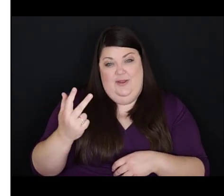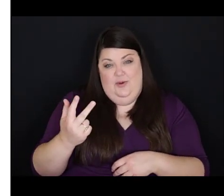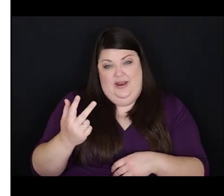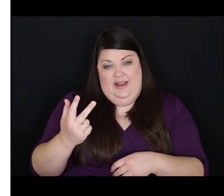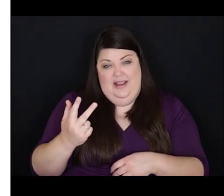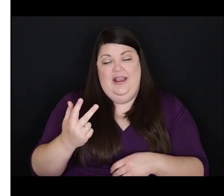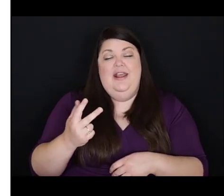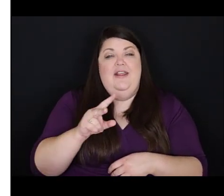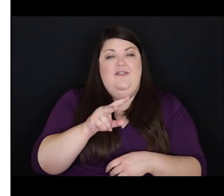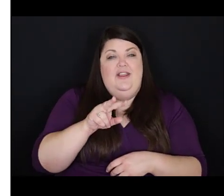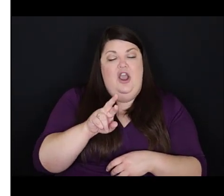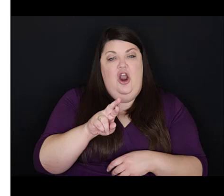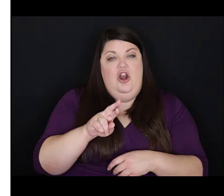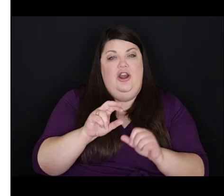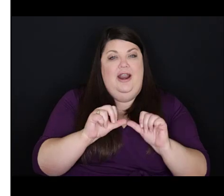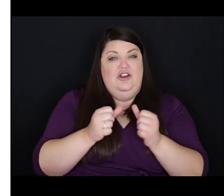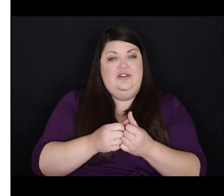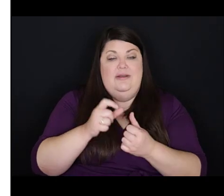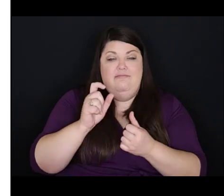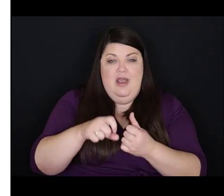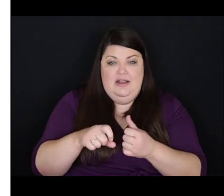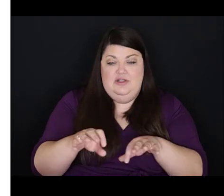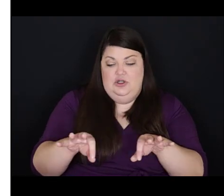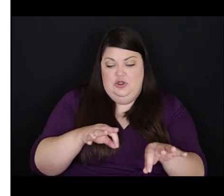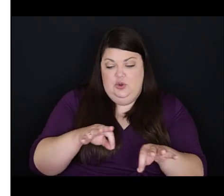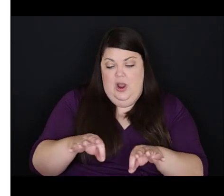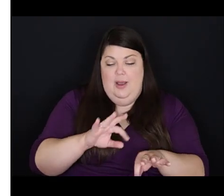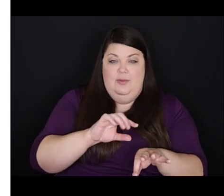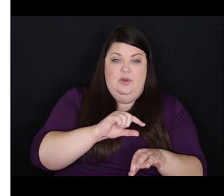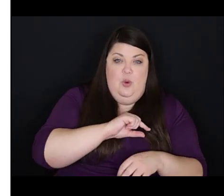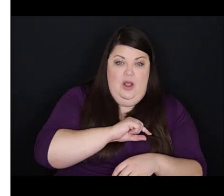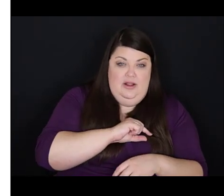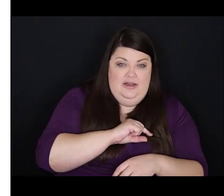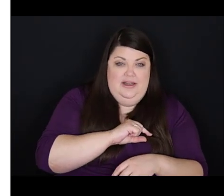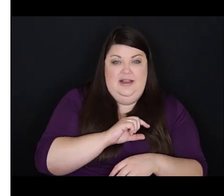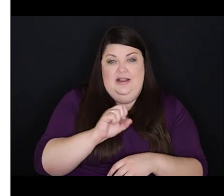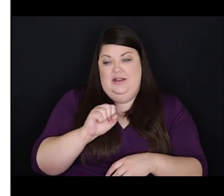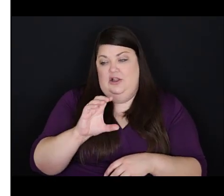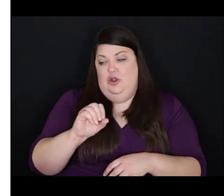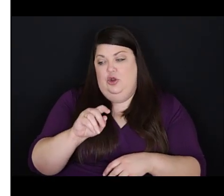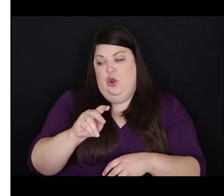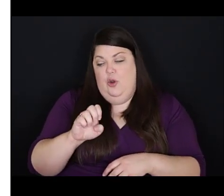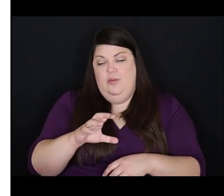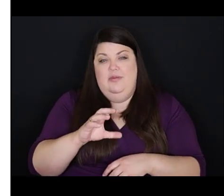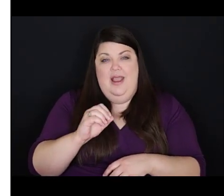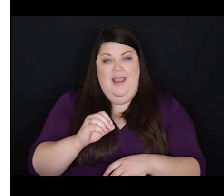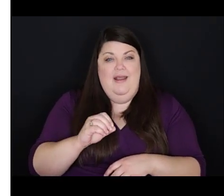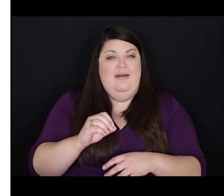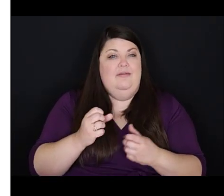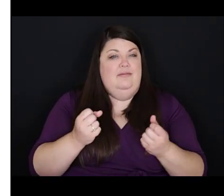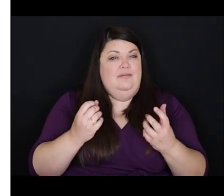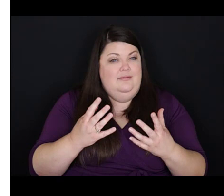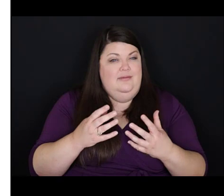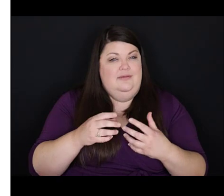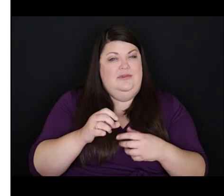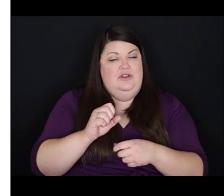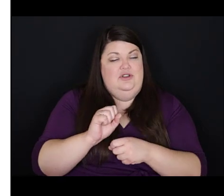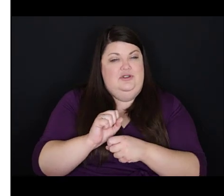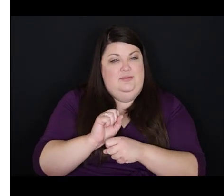Describe the quality, scope, and extent of supported employment services to be provided